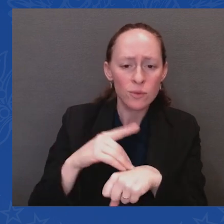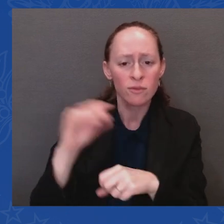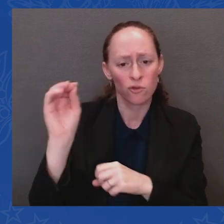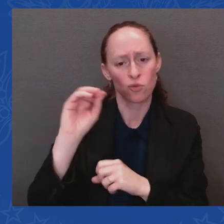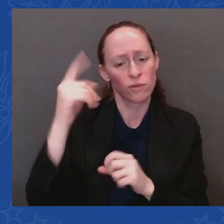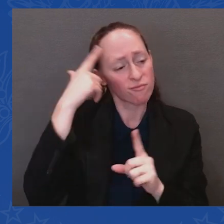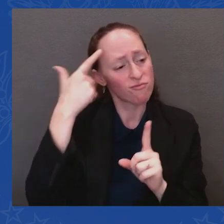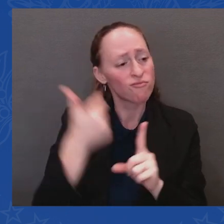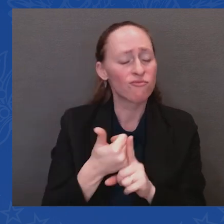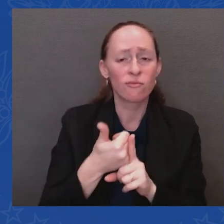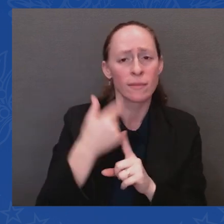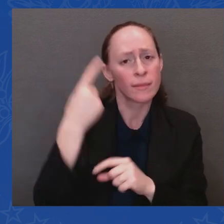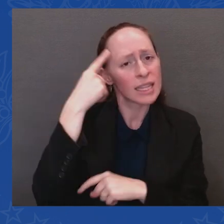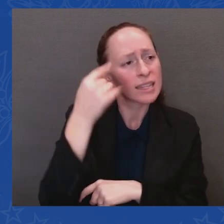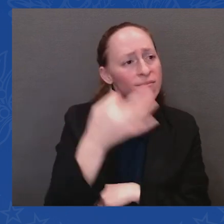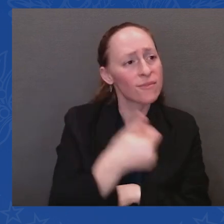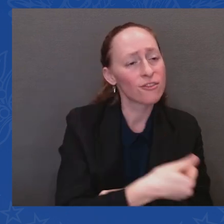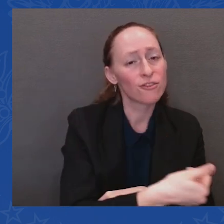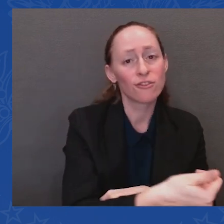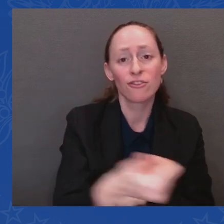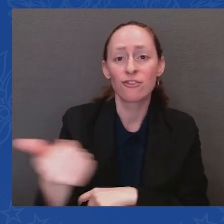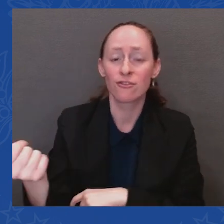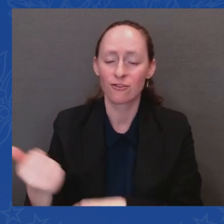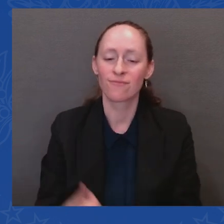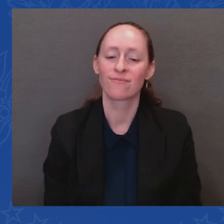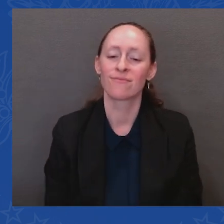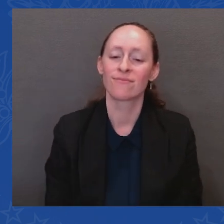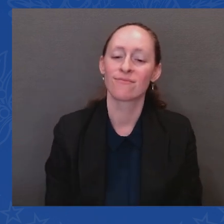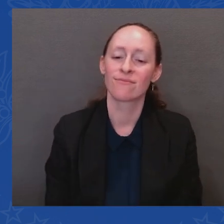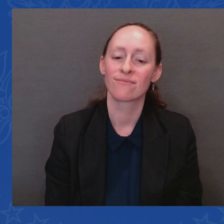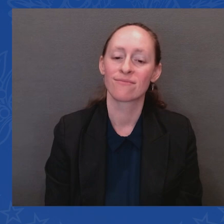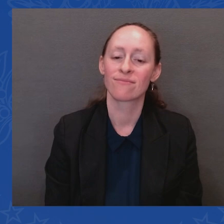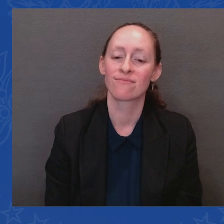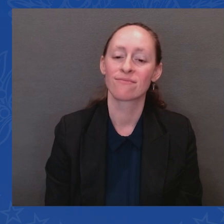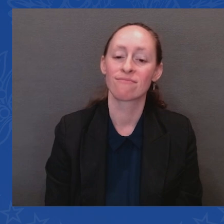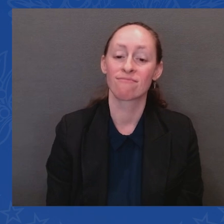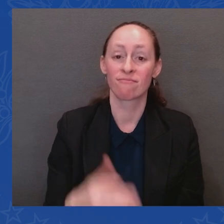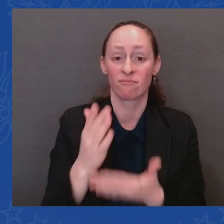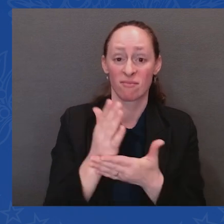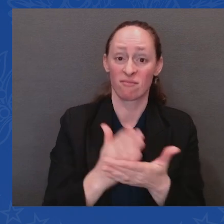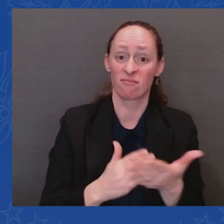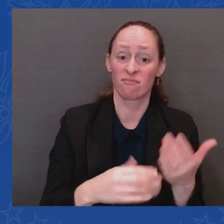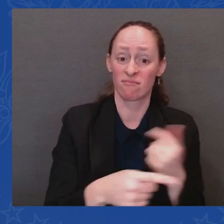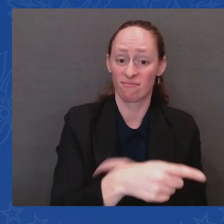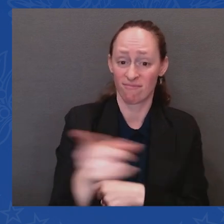have given something of themselves for our country. Some have given all laying down their lives